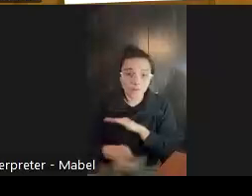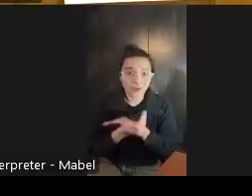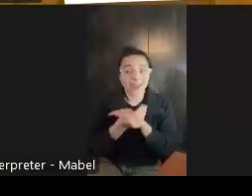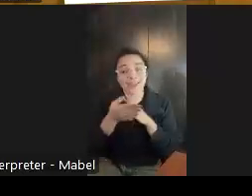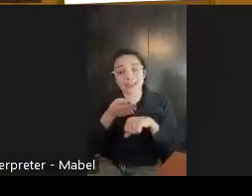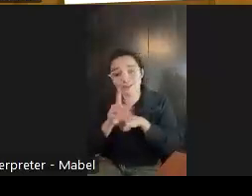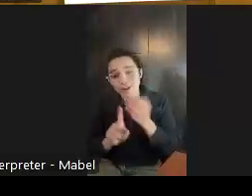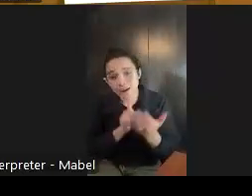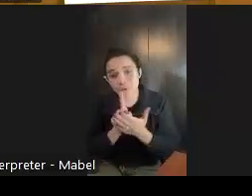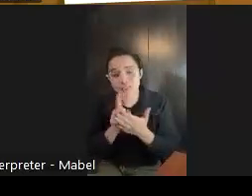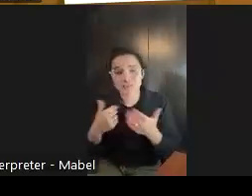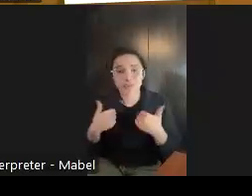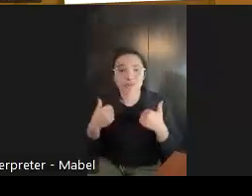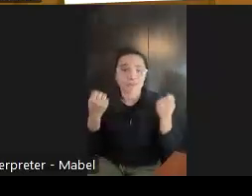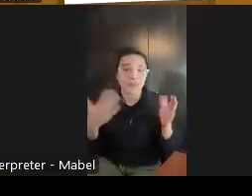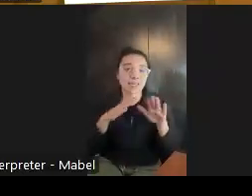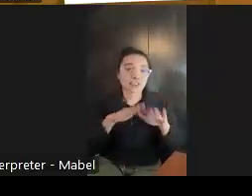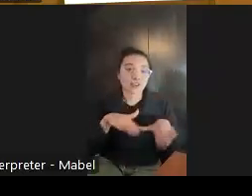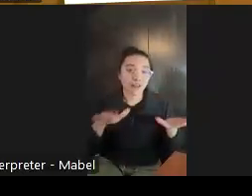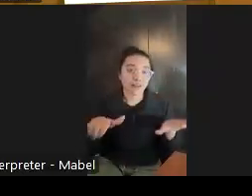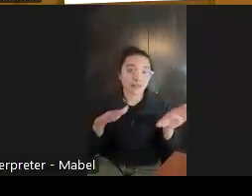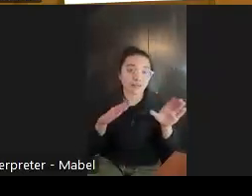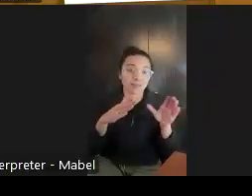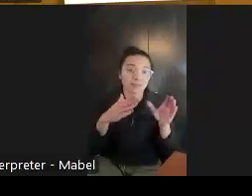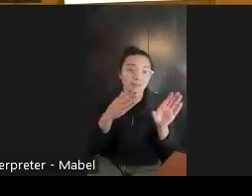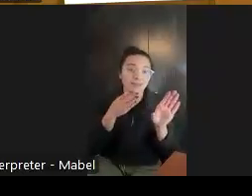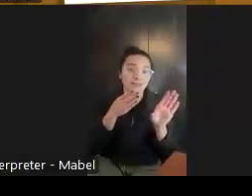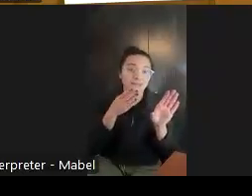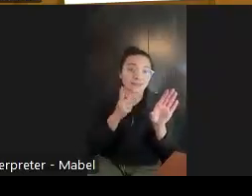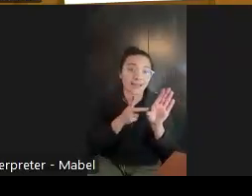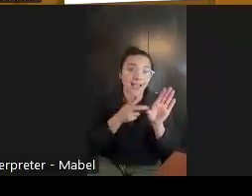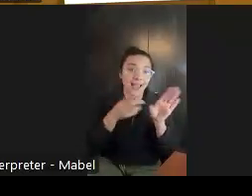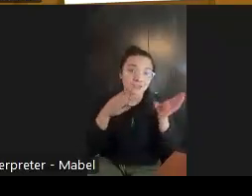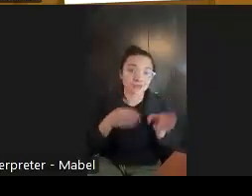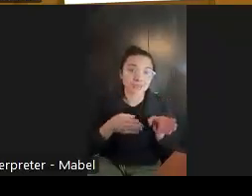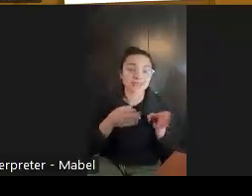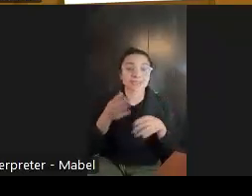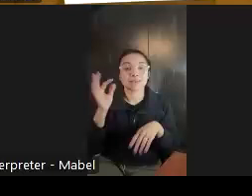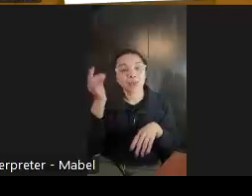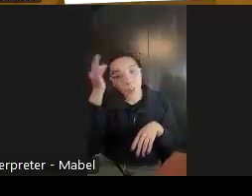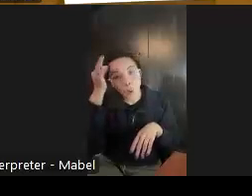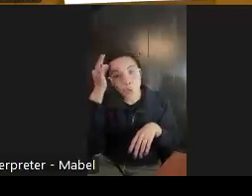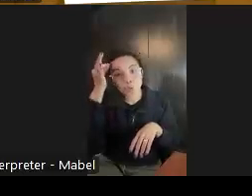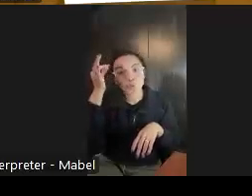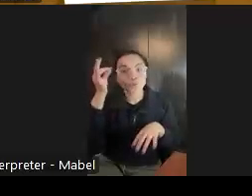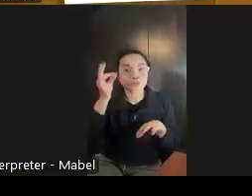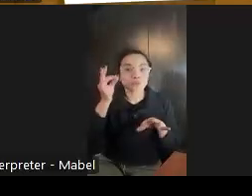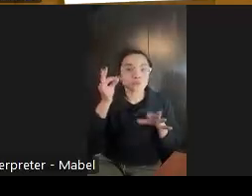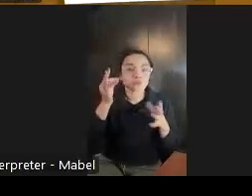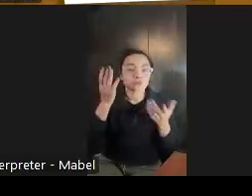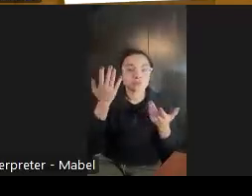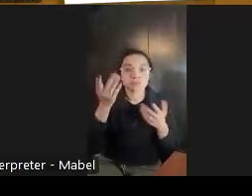uh child psychiatrists uh fellows uh moonlighters and psychiatric nurse practitioners who have been